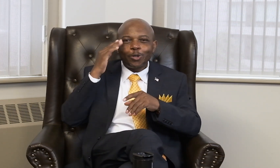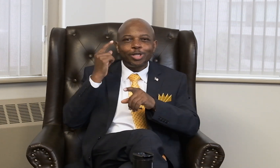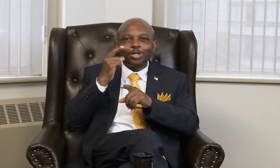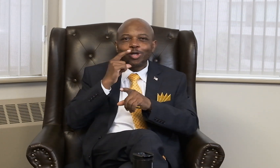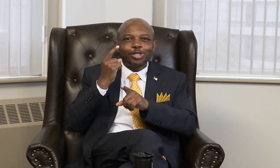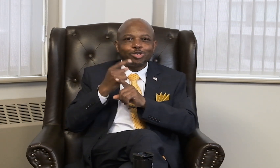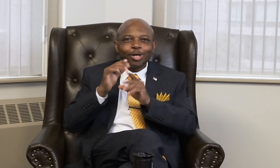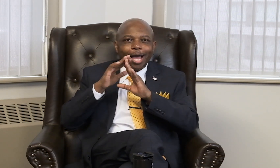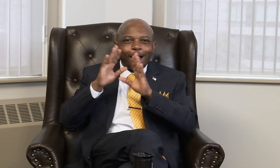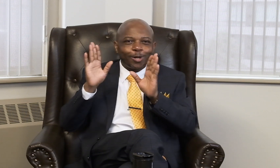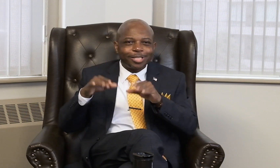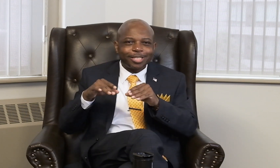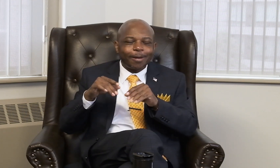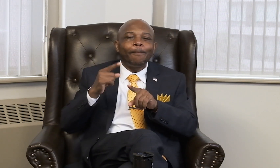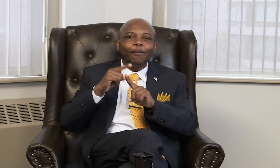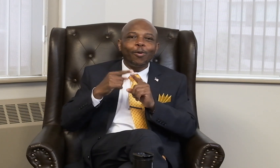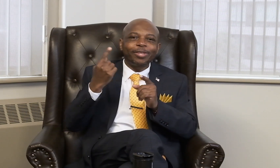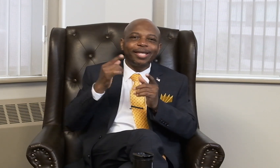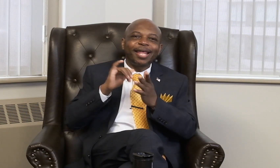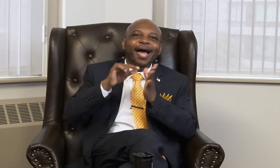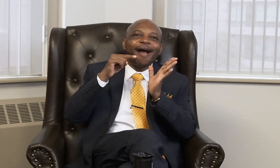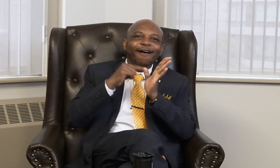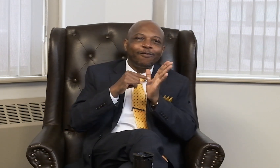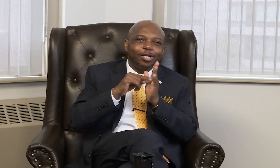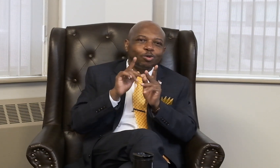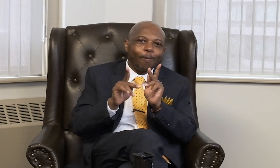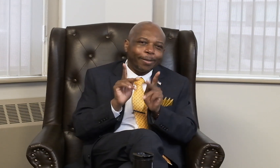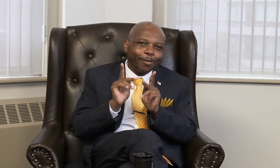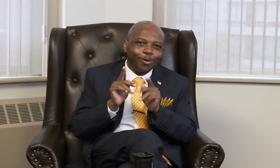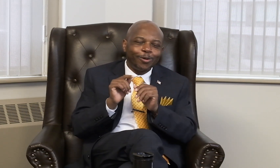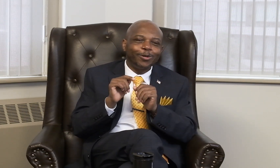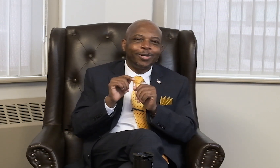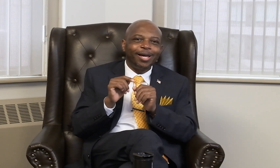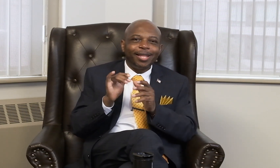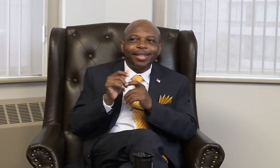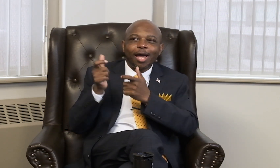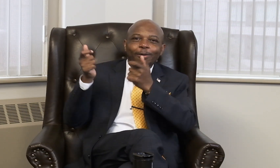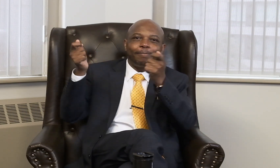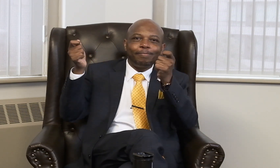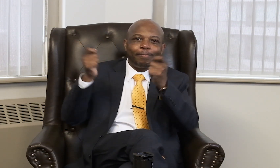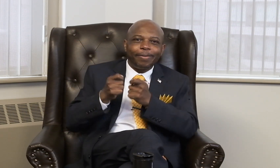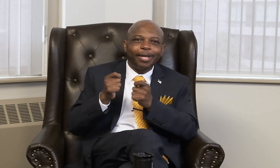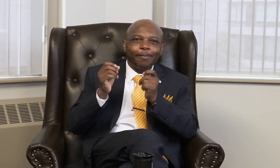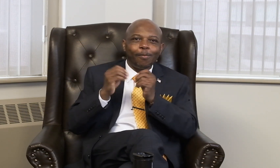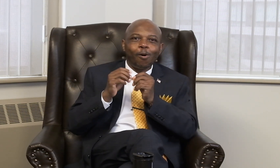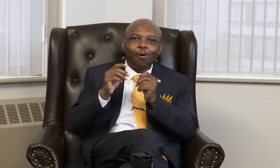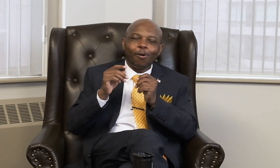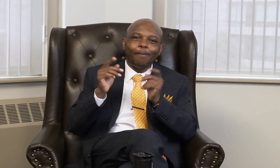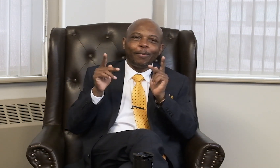not just housing but we want to make sure that it’s affordable to individuals in order to attract